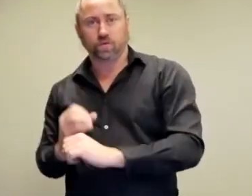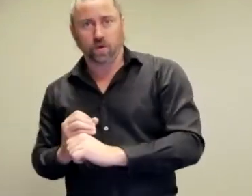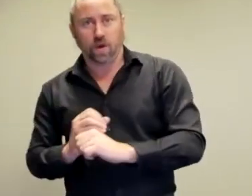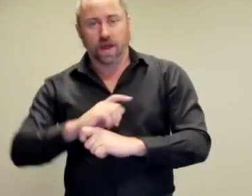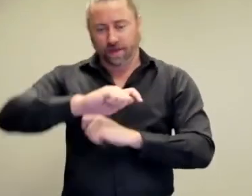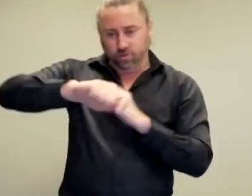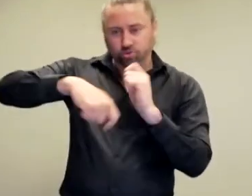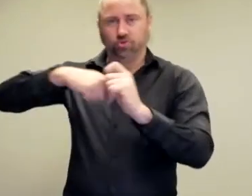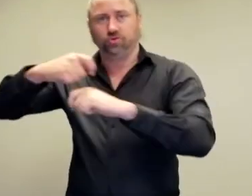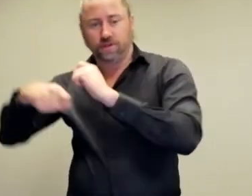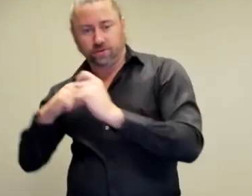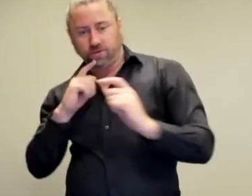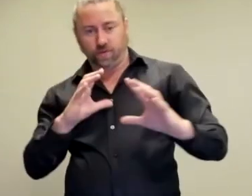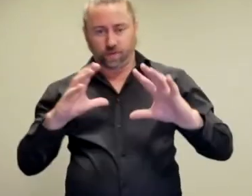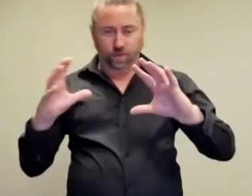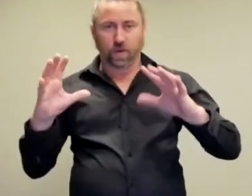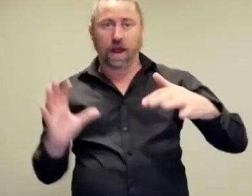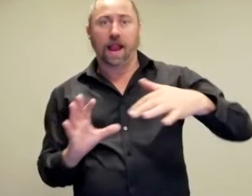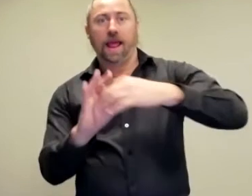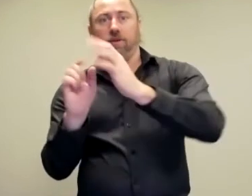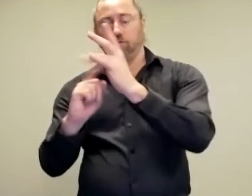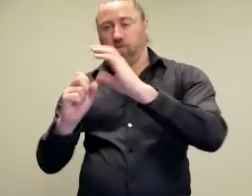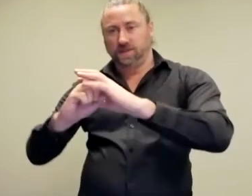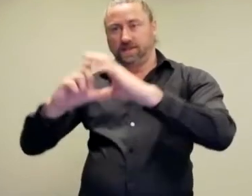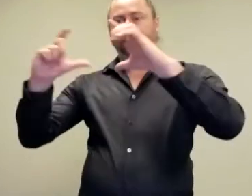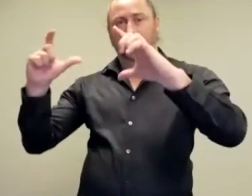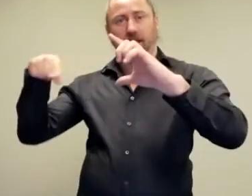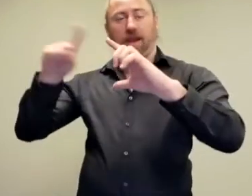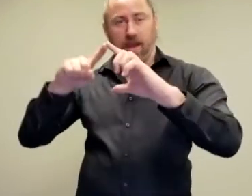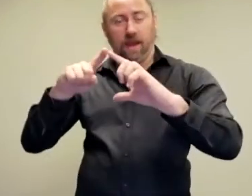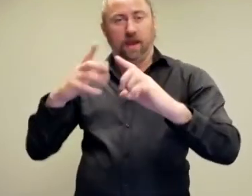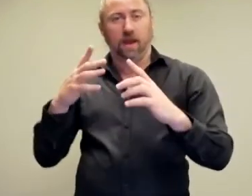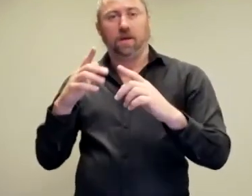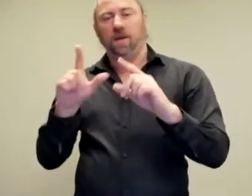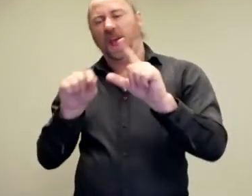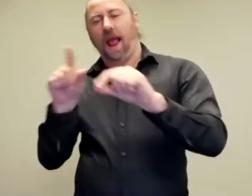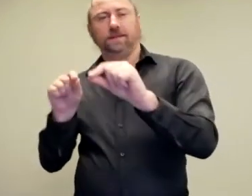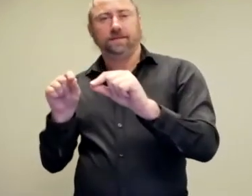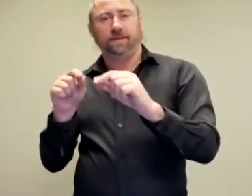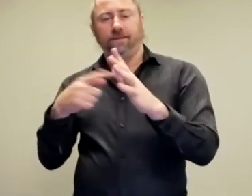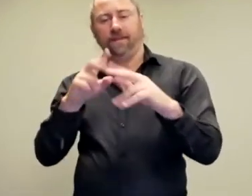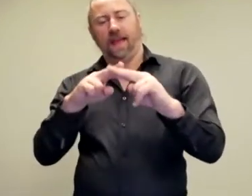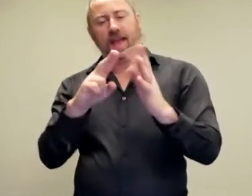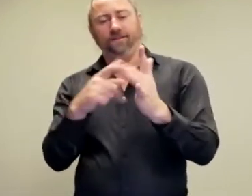in this work to the spherical vessels in Elective affinities.